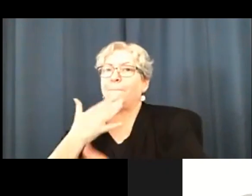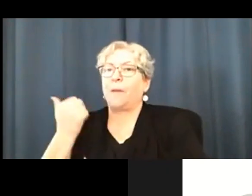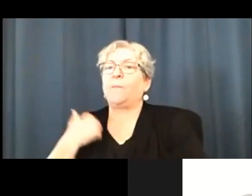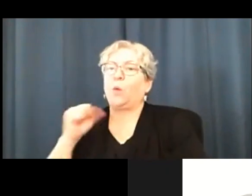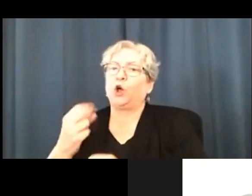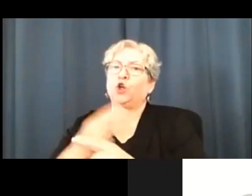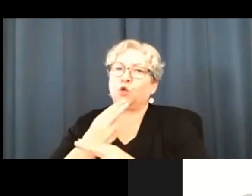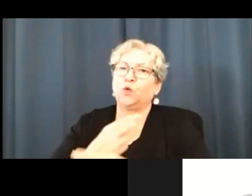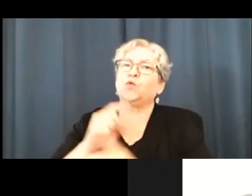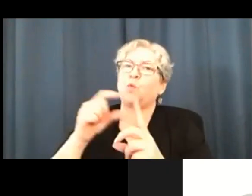just as easily.